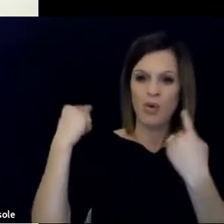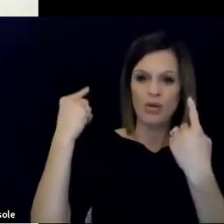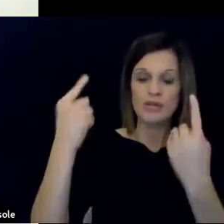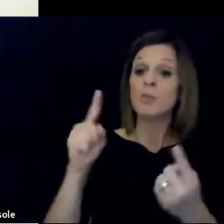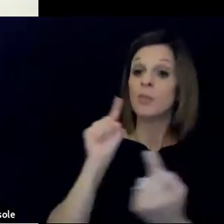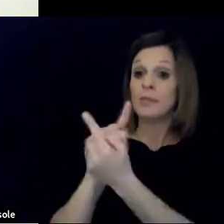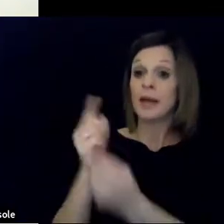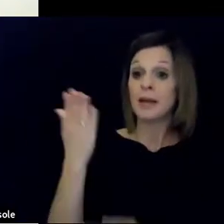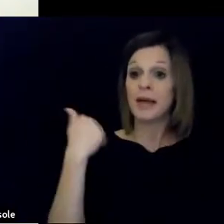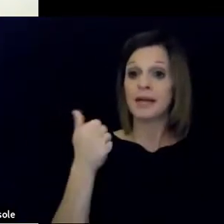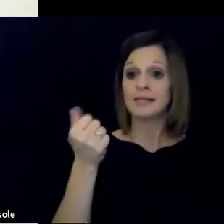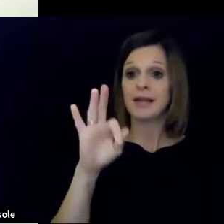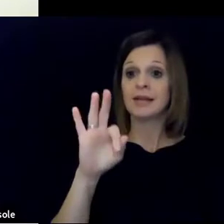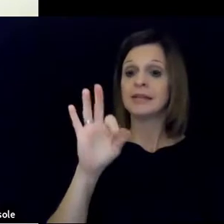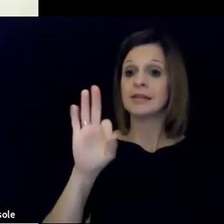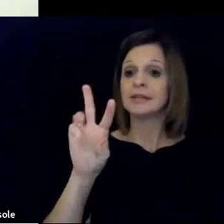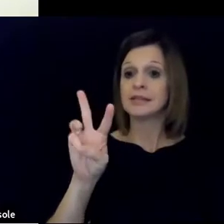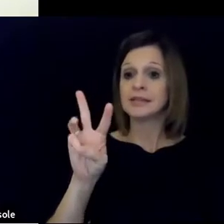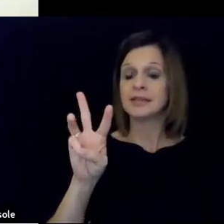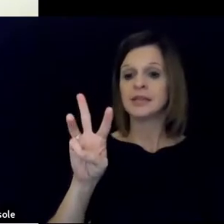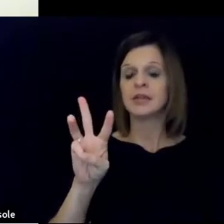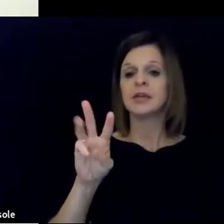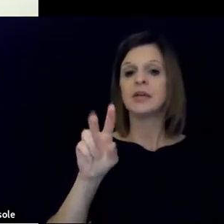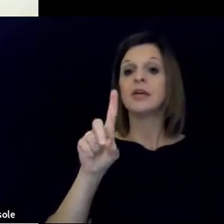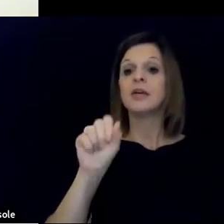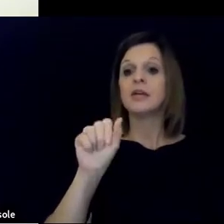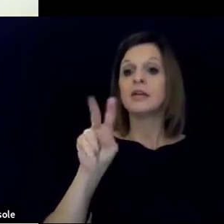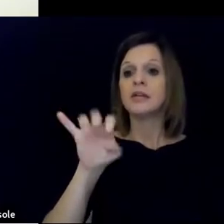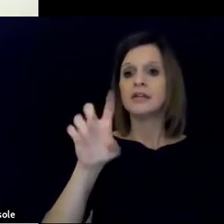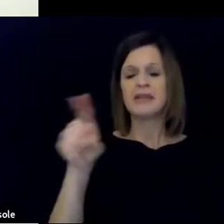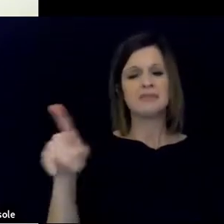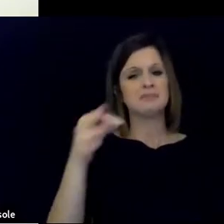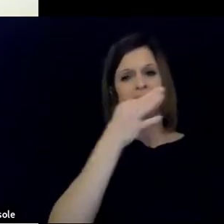And you know, David's a really good observer of behavior. And as he observes the behavior,